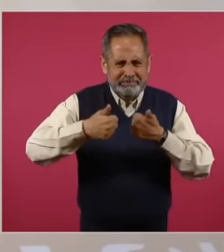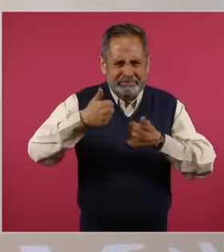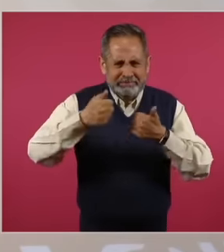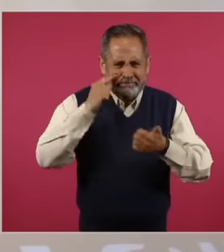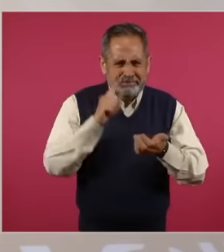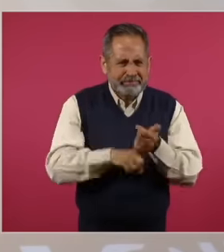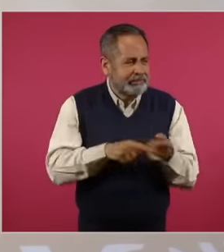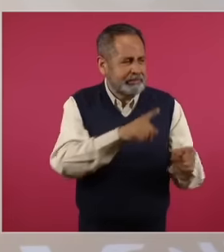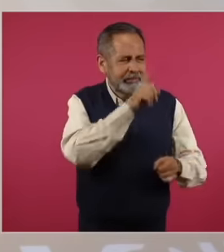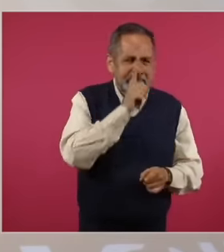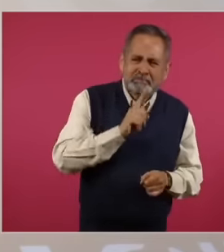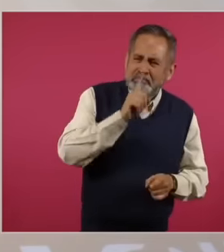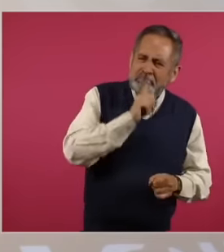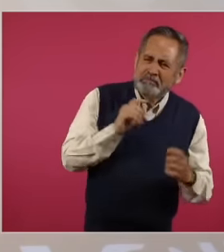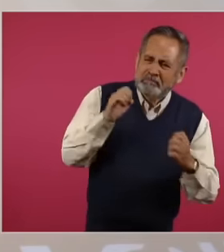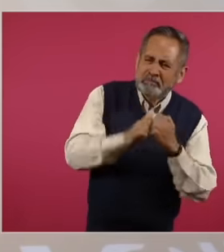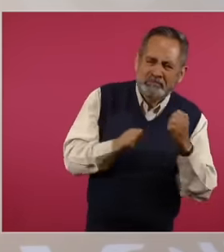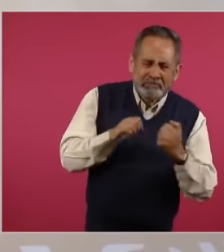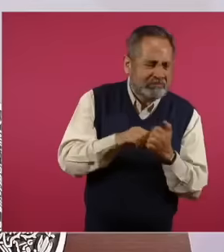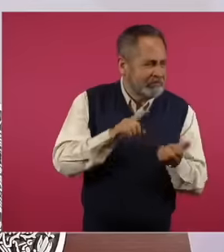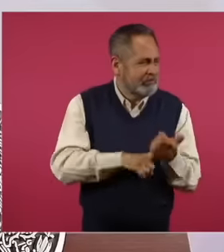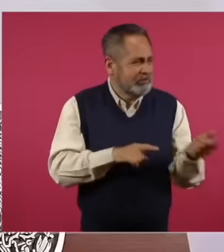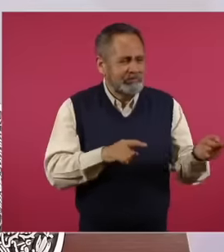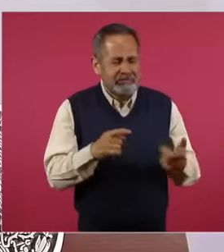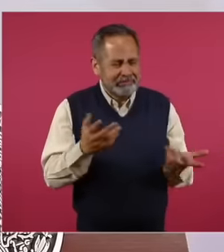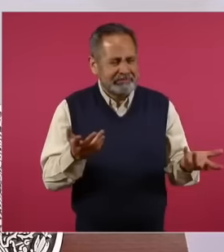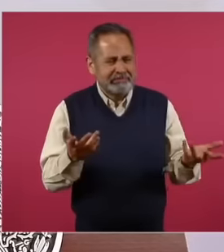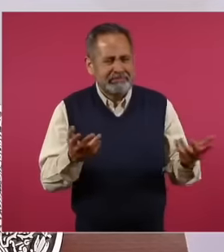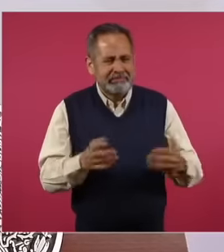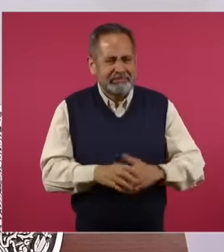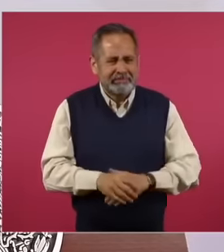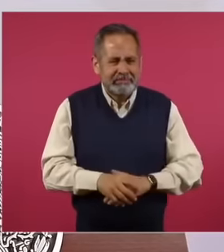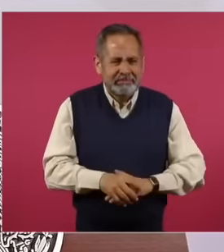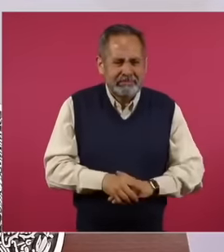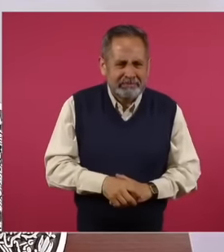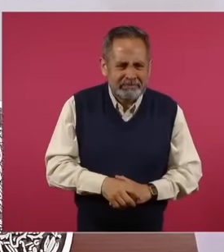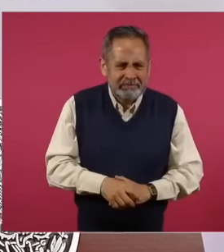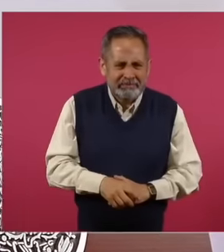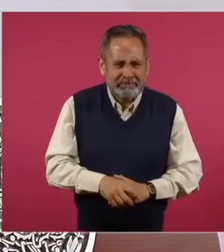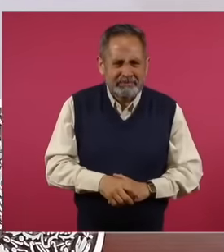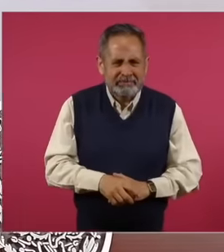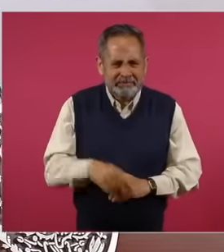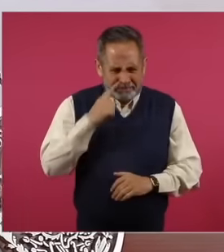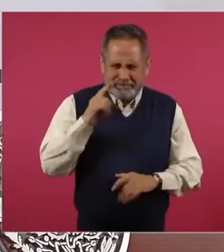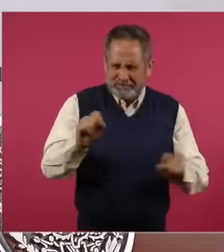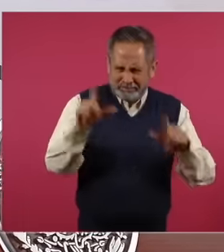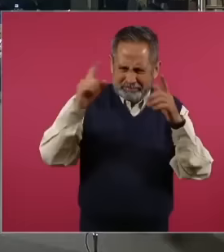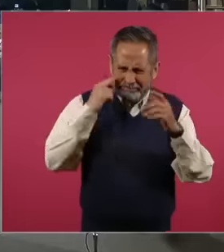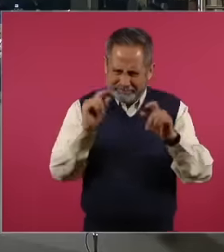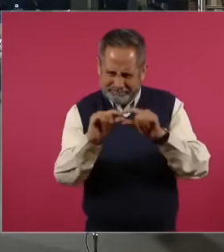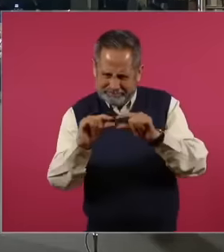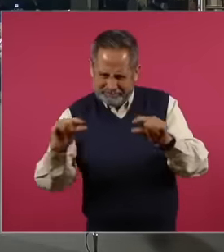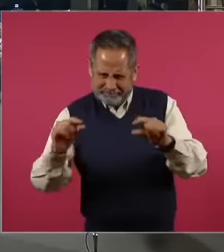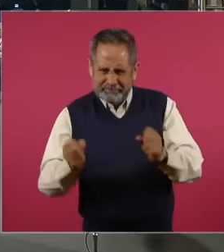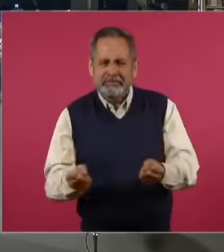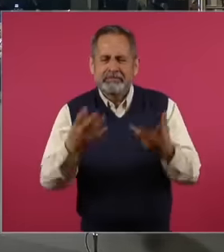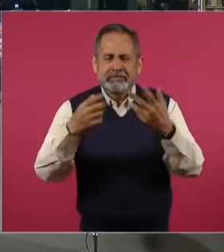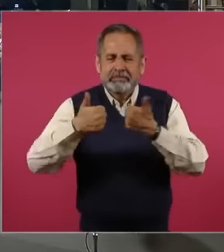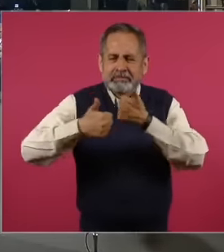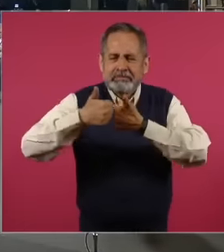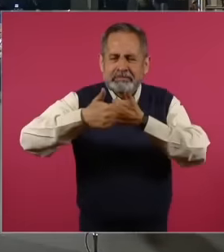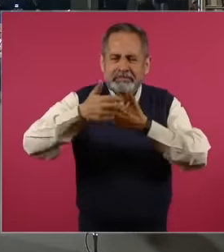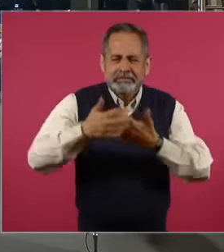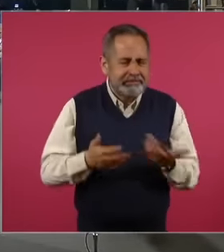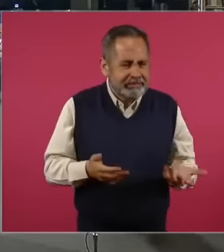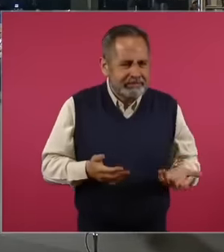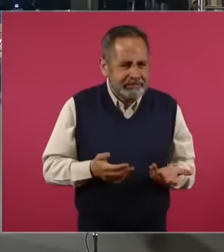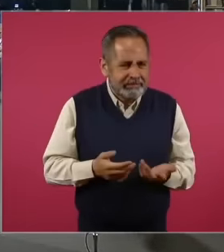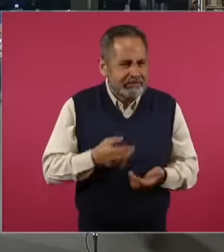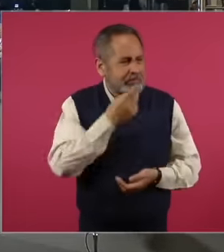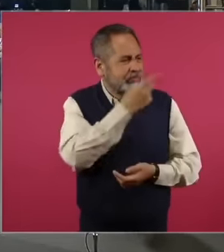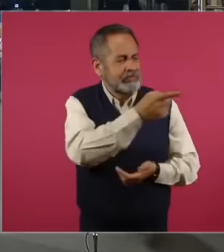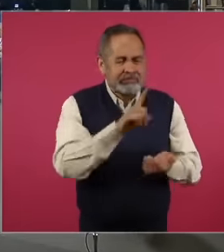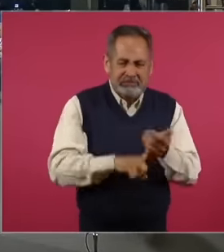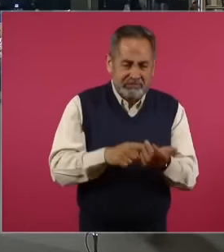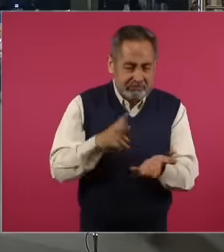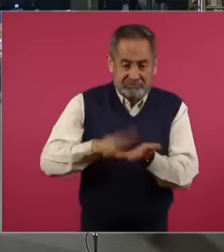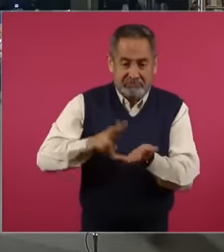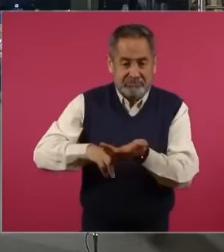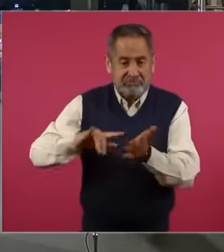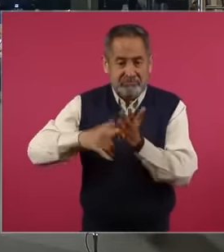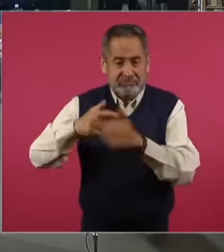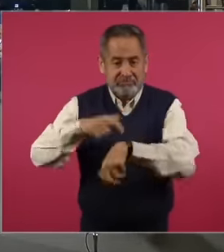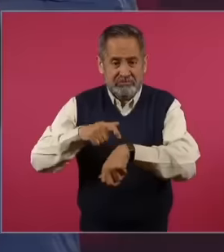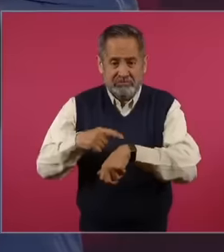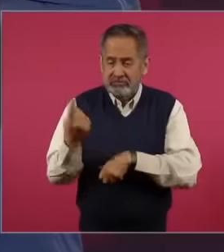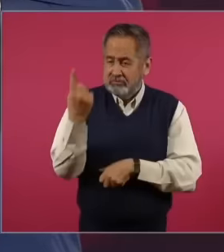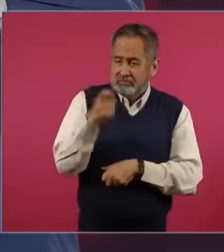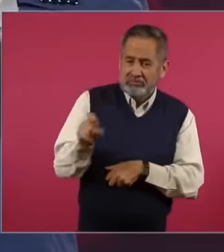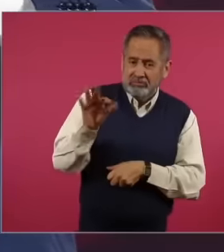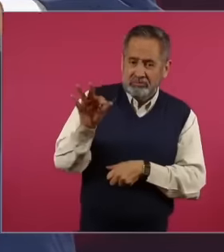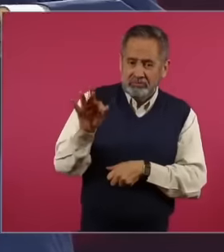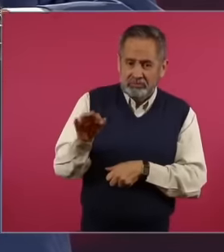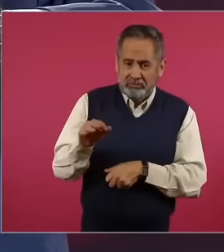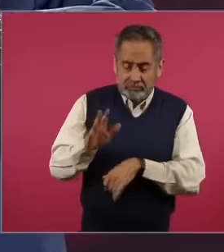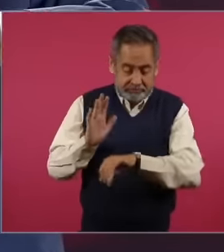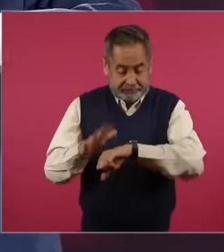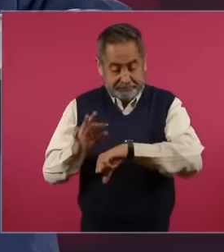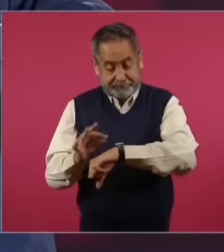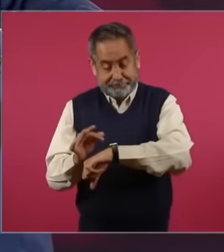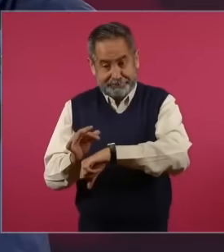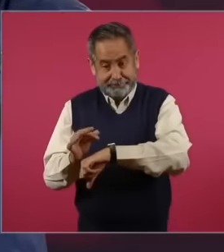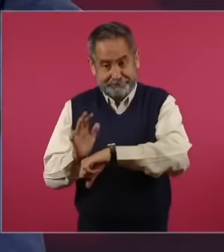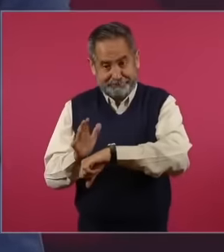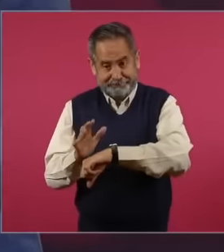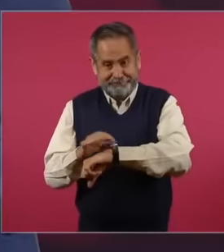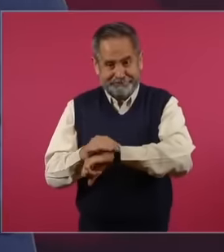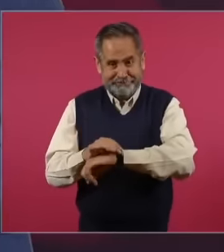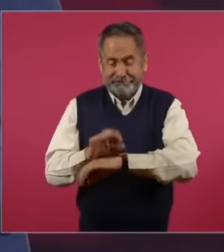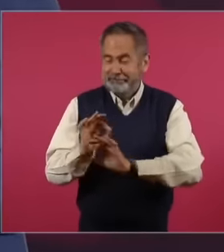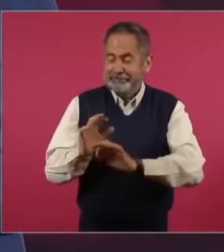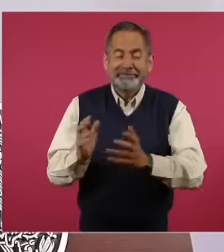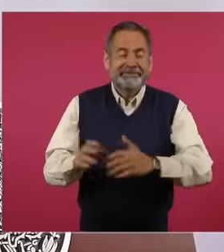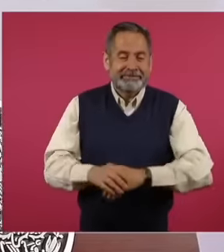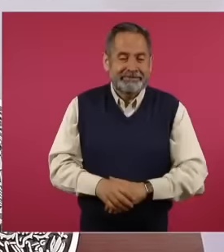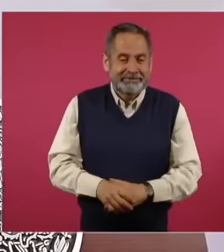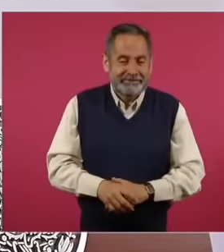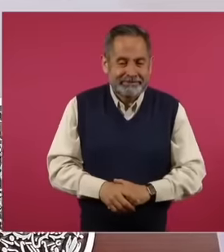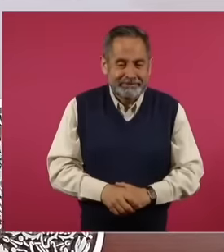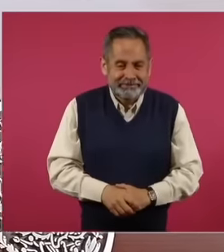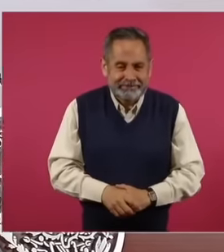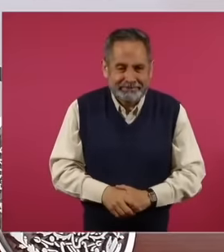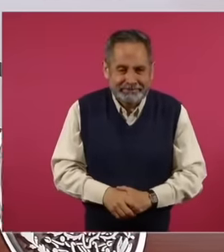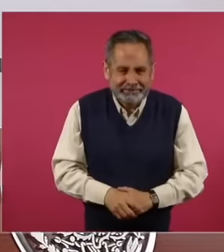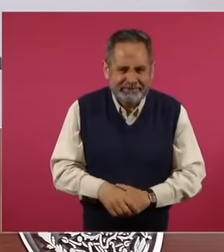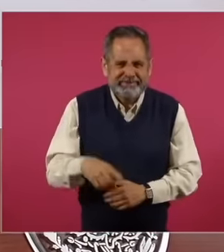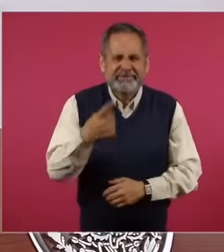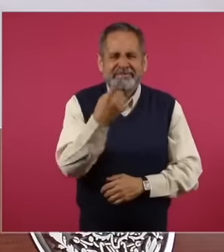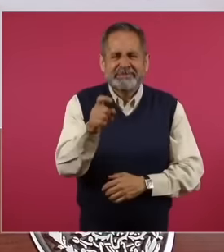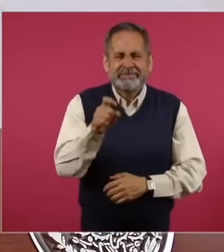lie yes But put it up So it costs 140 I already updated it because it was eh 117000 pesos